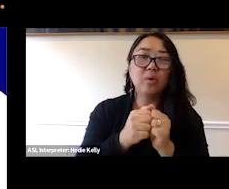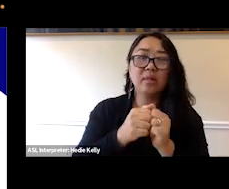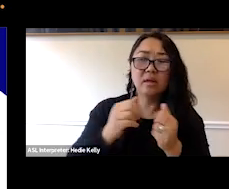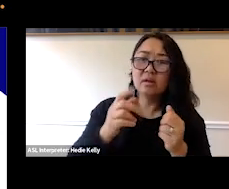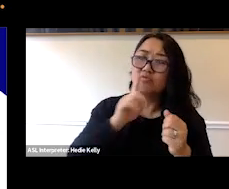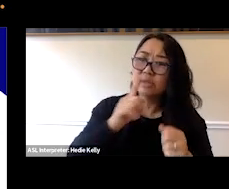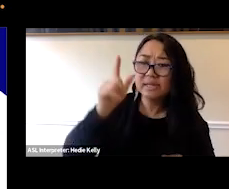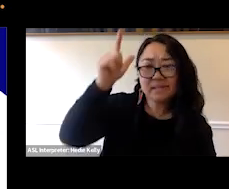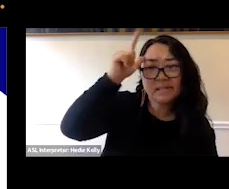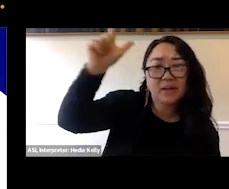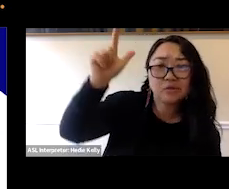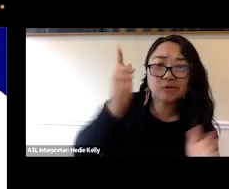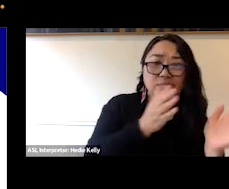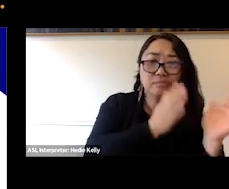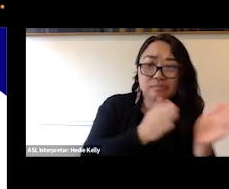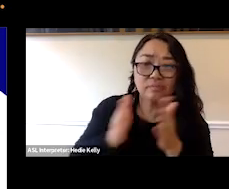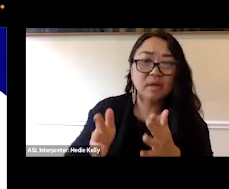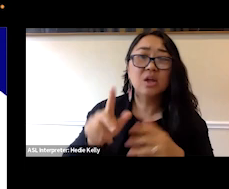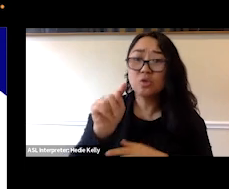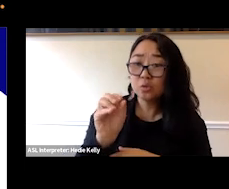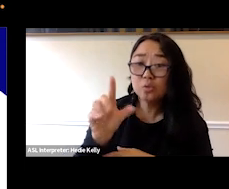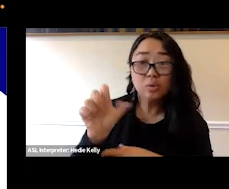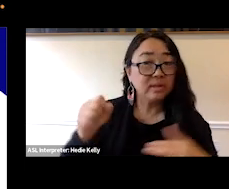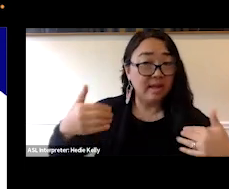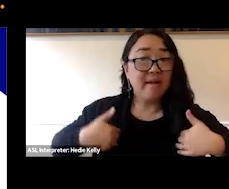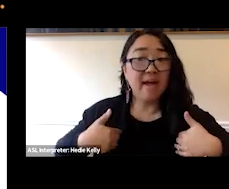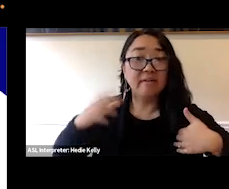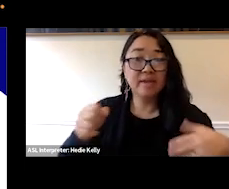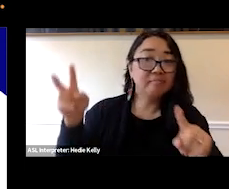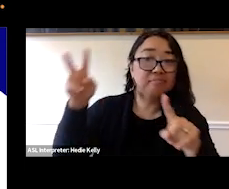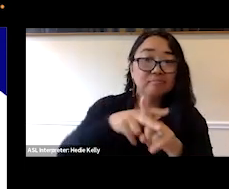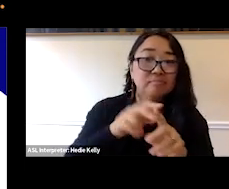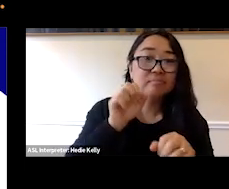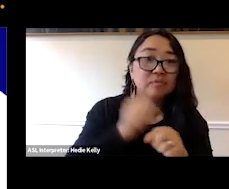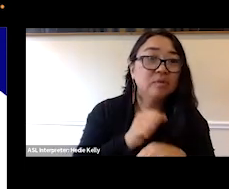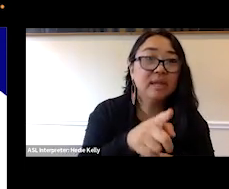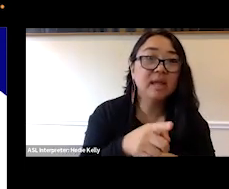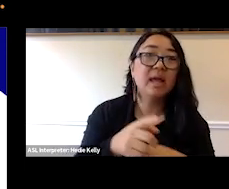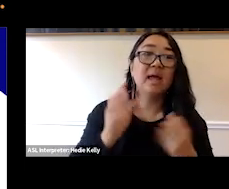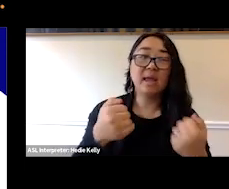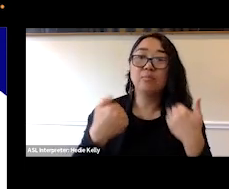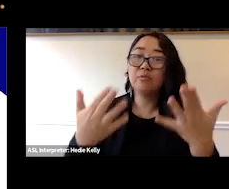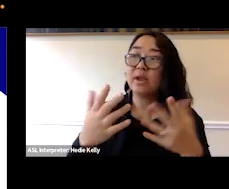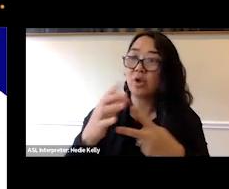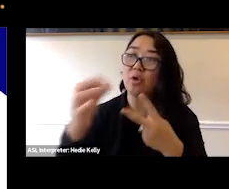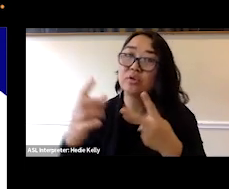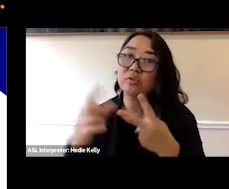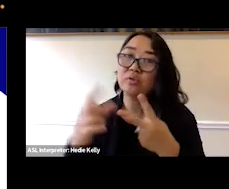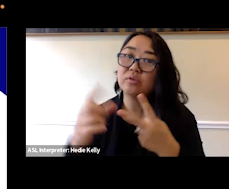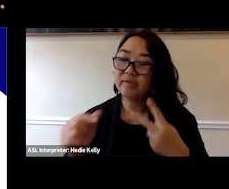There are tools to do this, providing alternative text for images. It's called alt text.